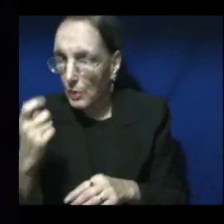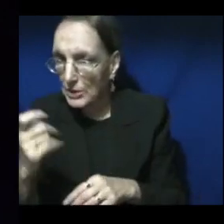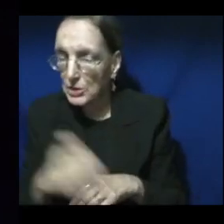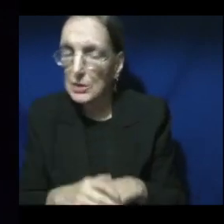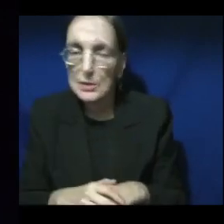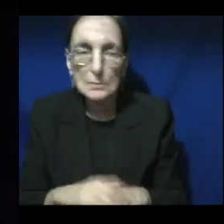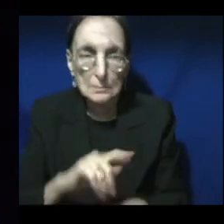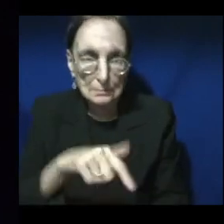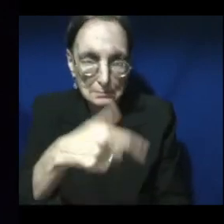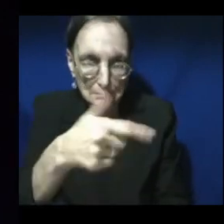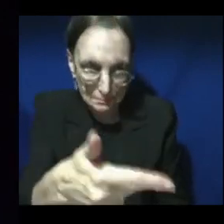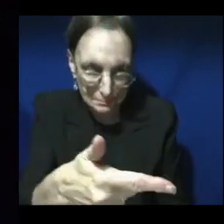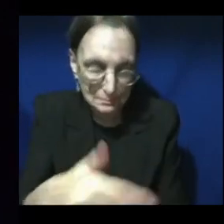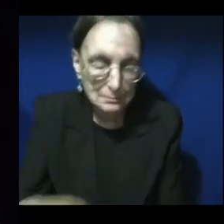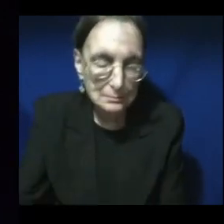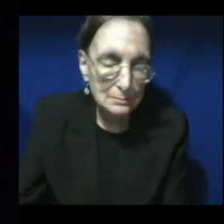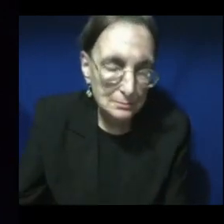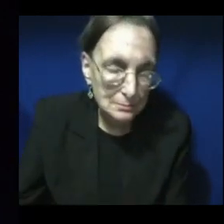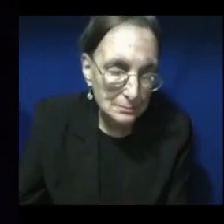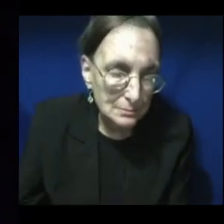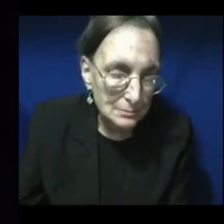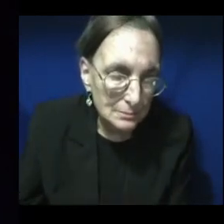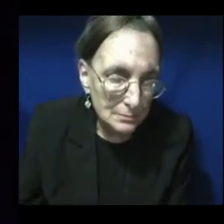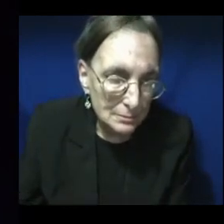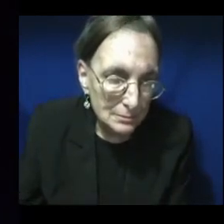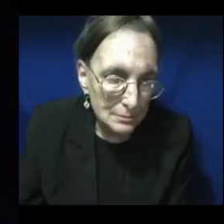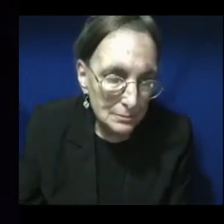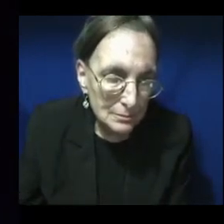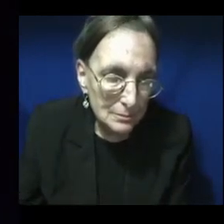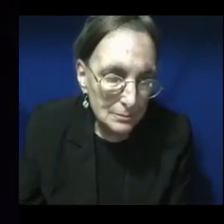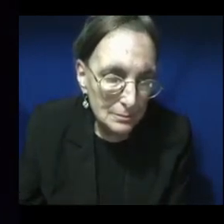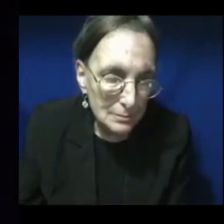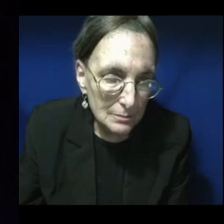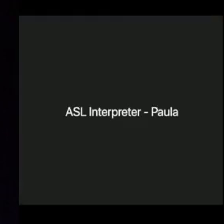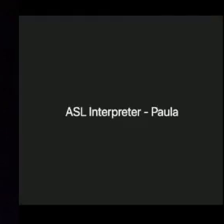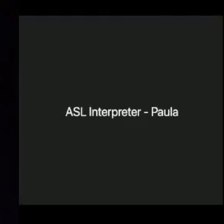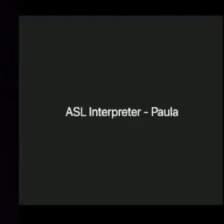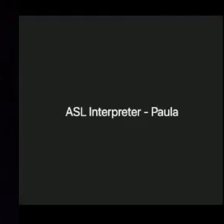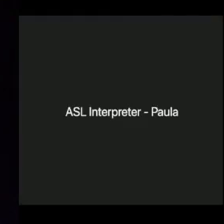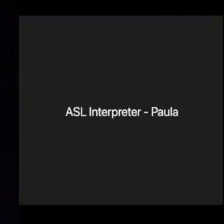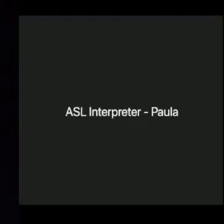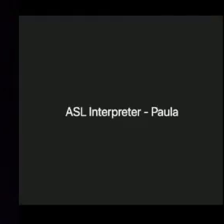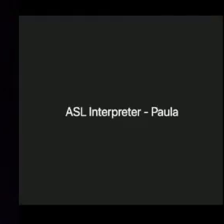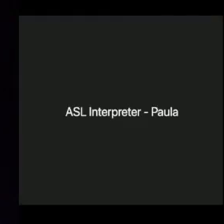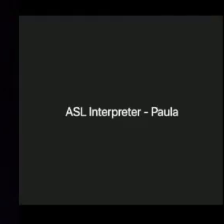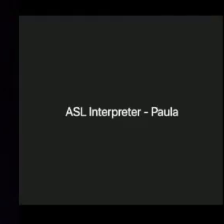Hi, Jonah, JD Schramm. Thanks so much for everything you shared. No problem. AUDIENCE MEMBER: I can’t wait to